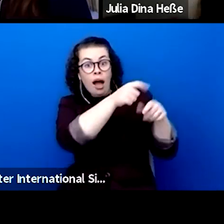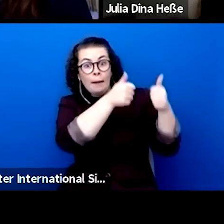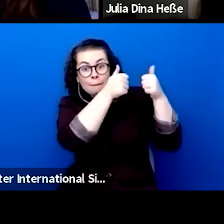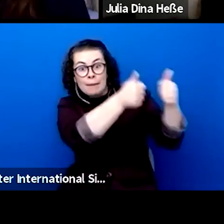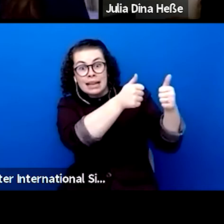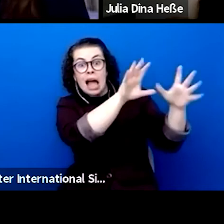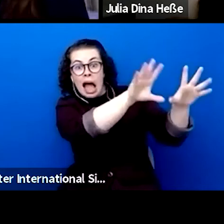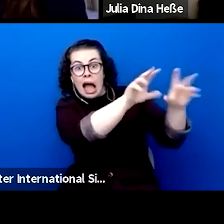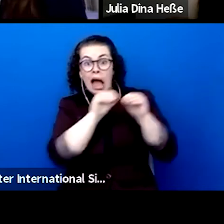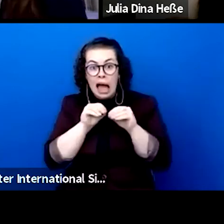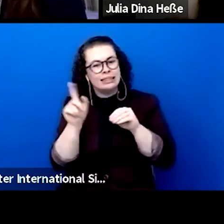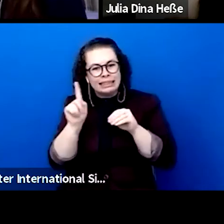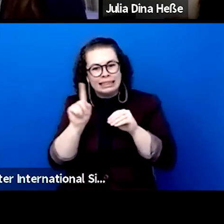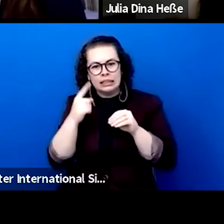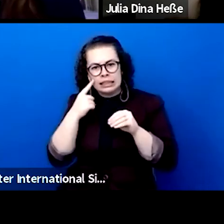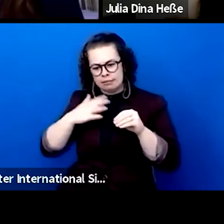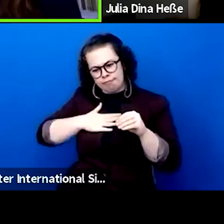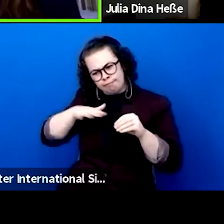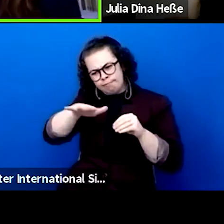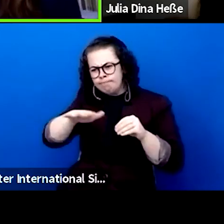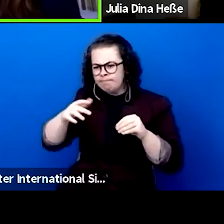we start to understand our particular context and how this needs to work in